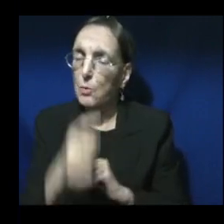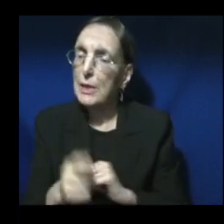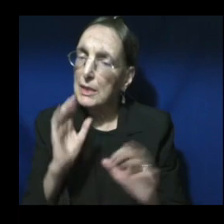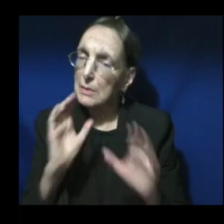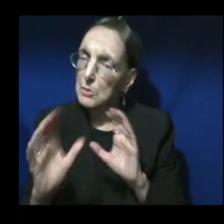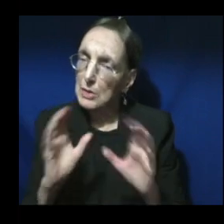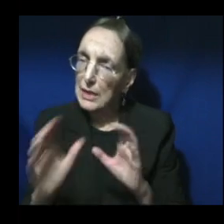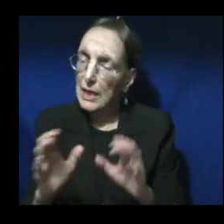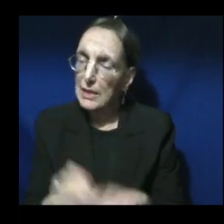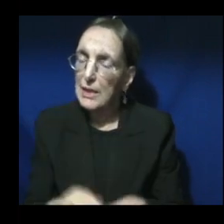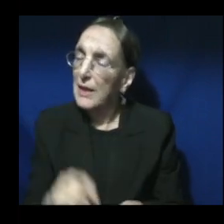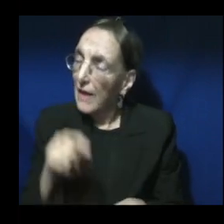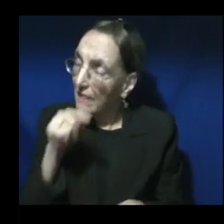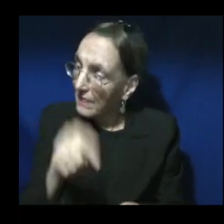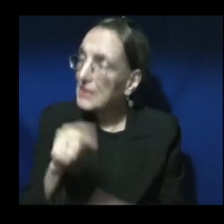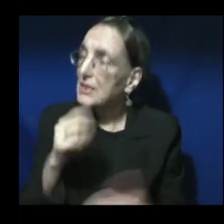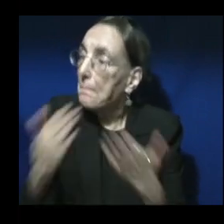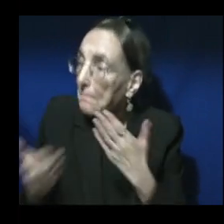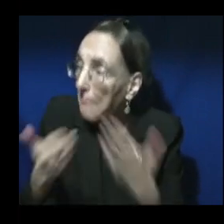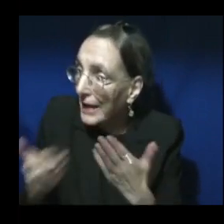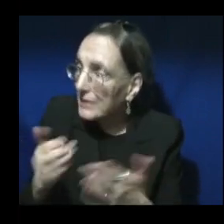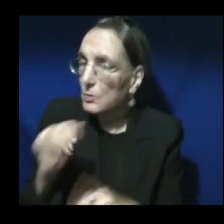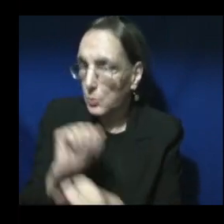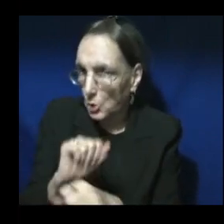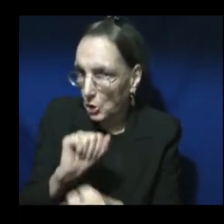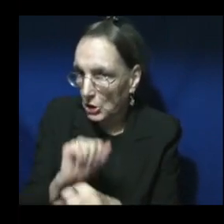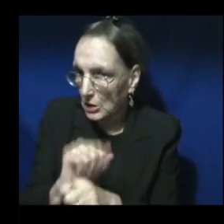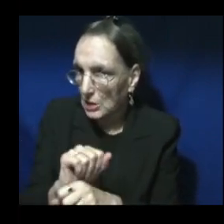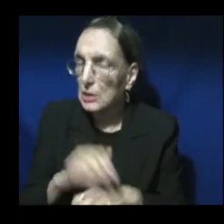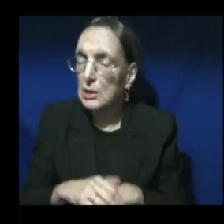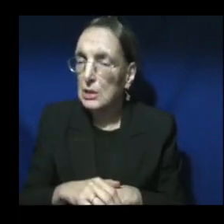This seems like a good course of action. I think this is a strategy worth pursuing.” We use what